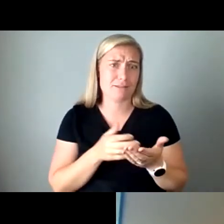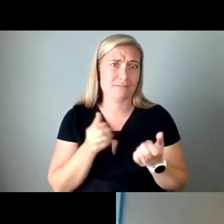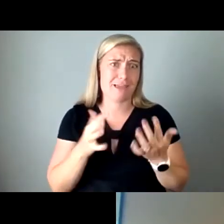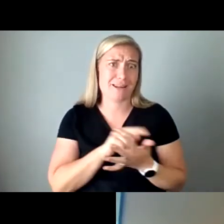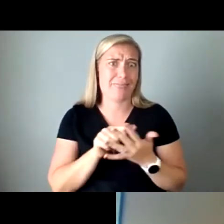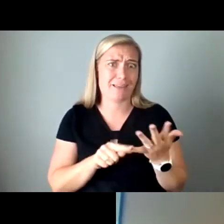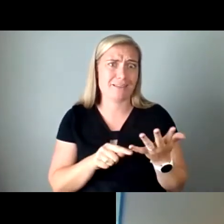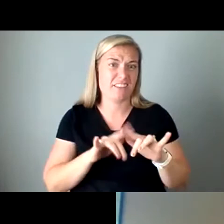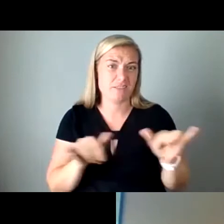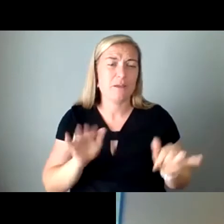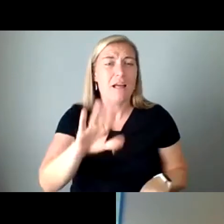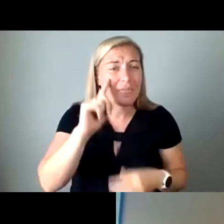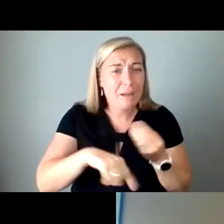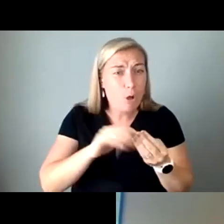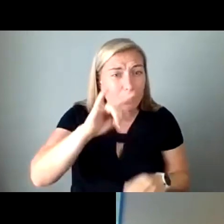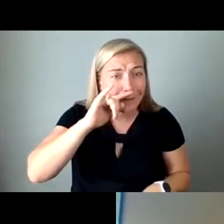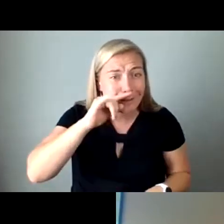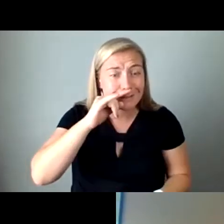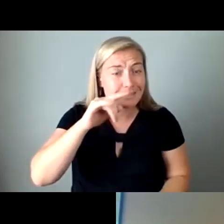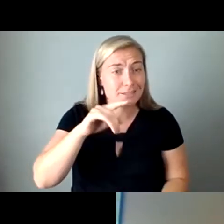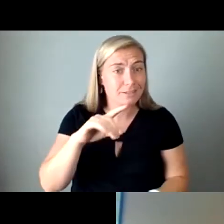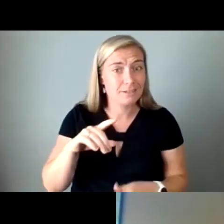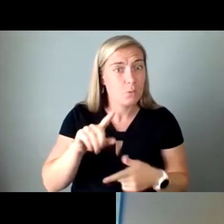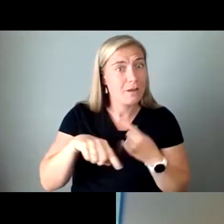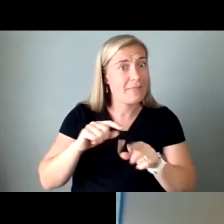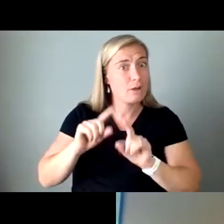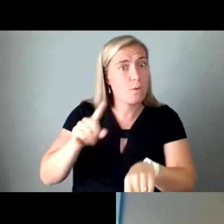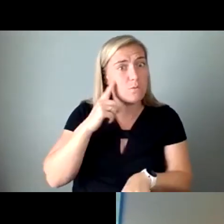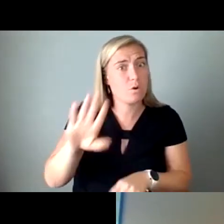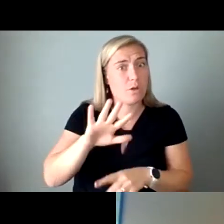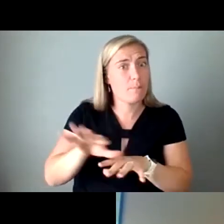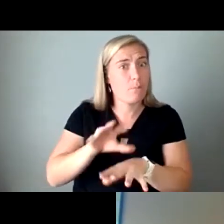When you think about your kids when they go in for vaccines, before they start school, or